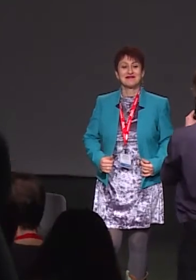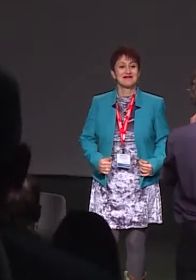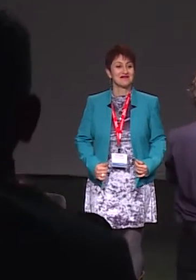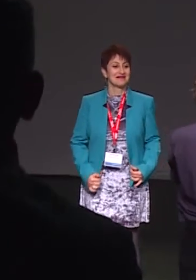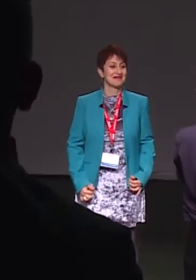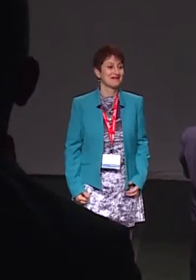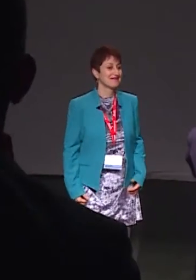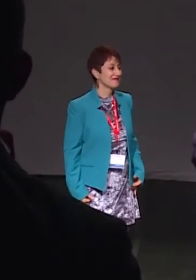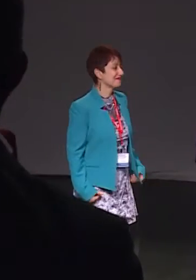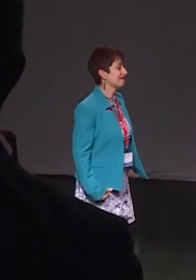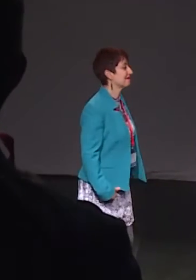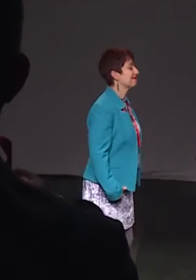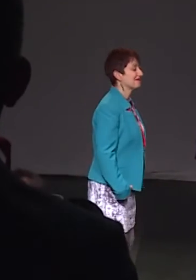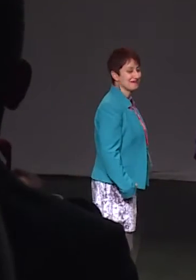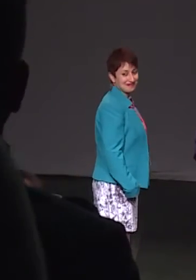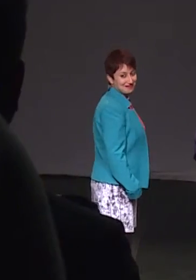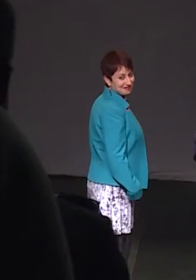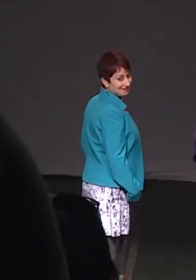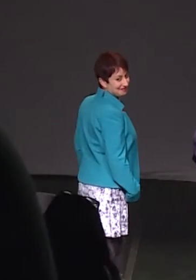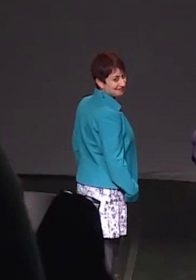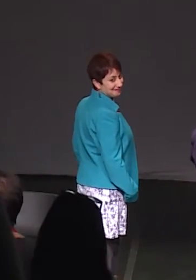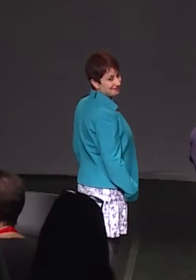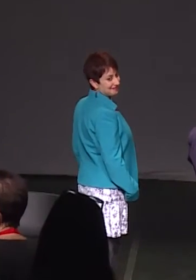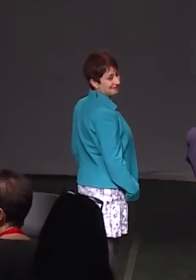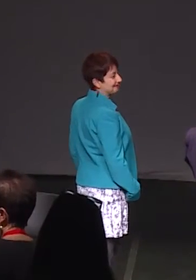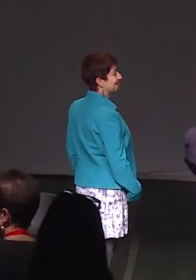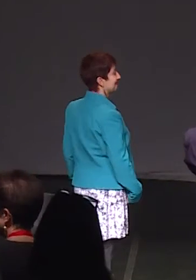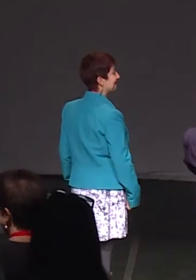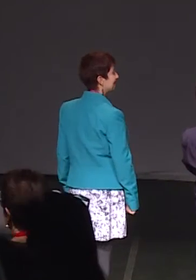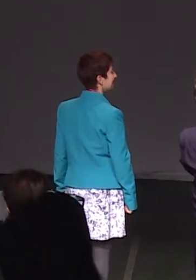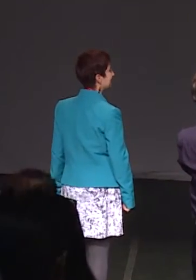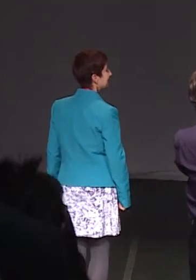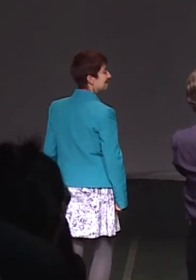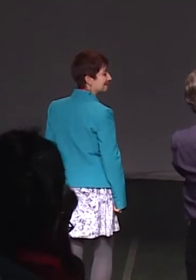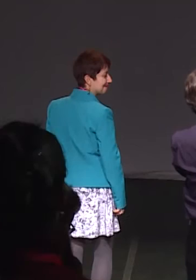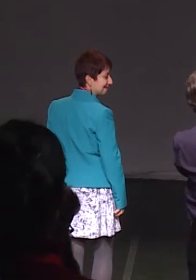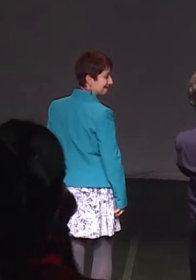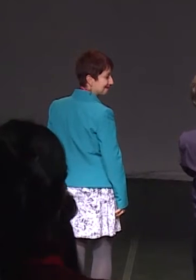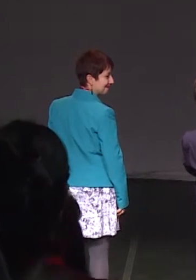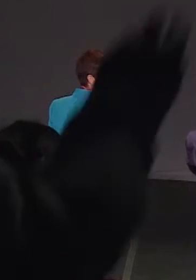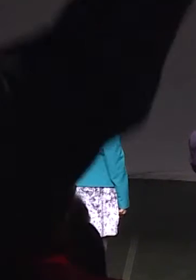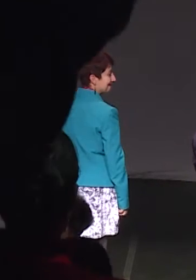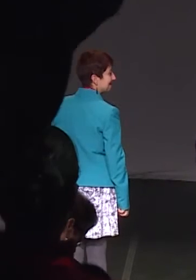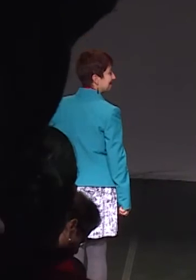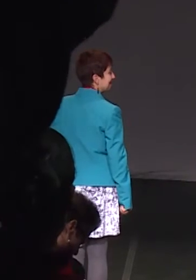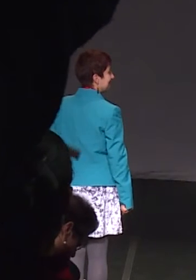standing and the sun is shining so brightly from that direction that you raise your right hand.